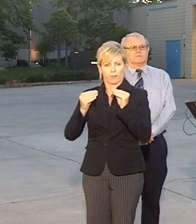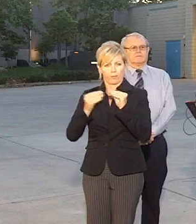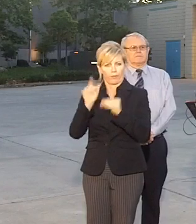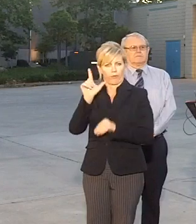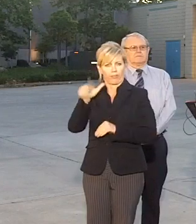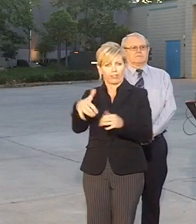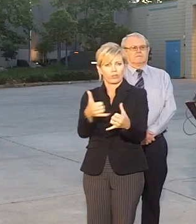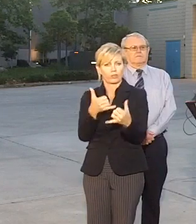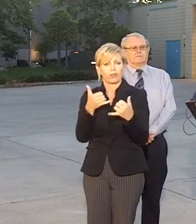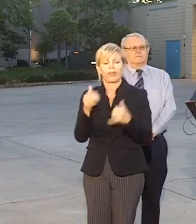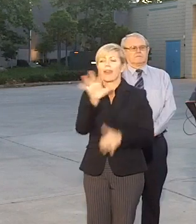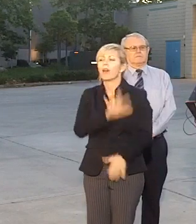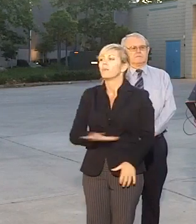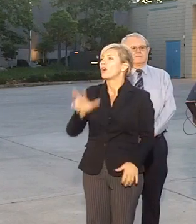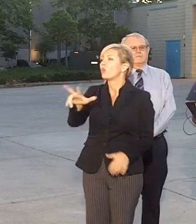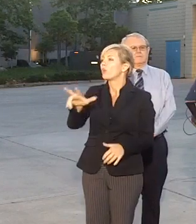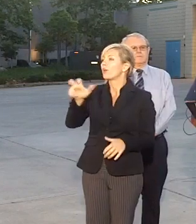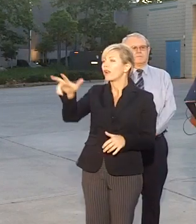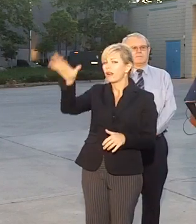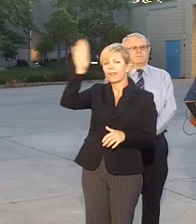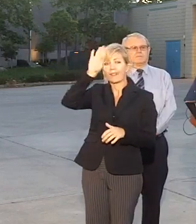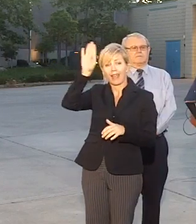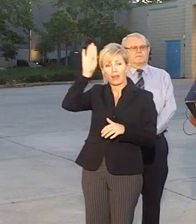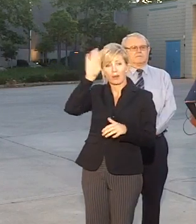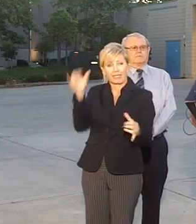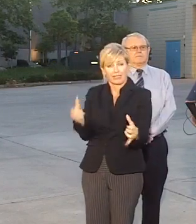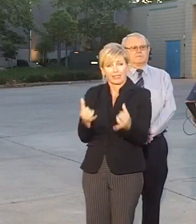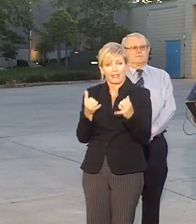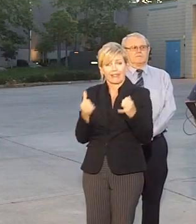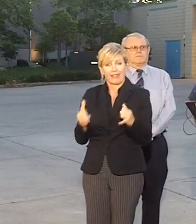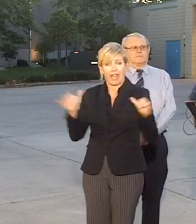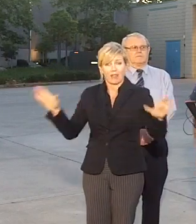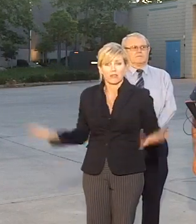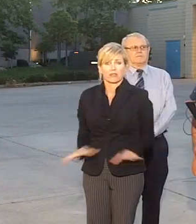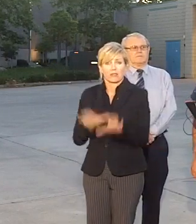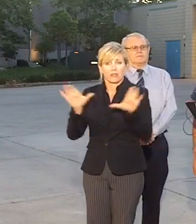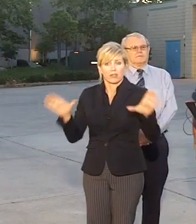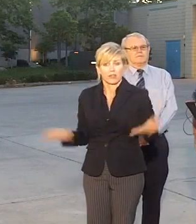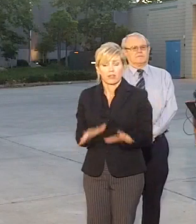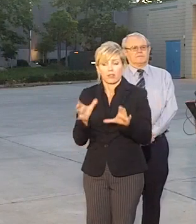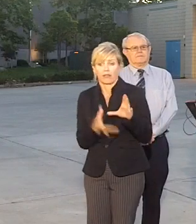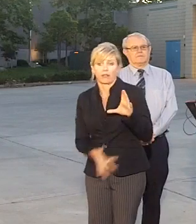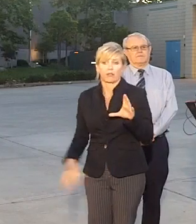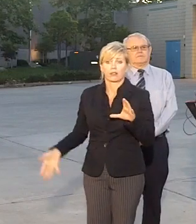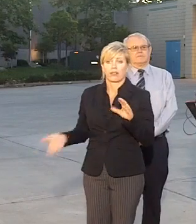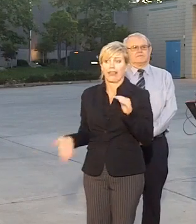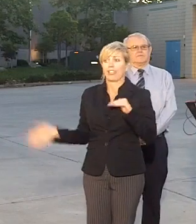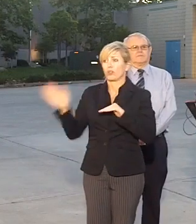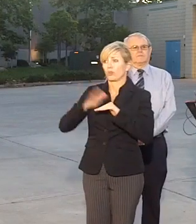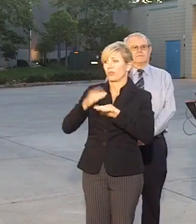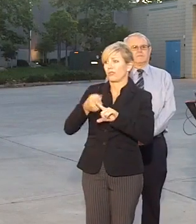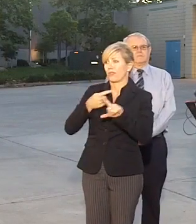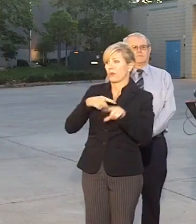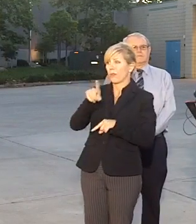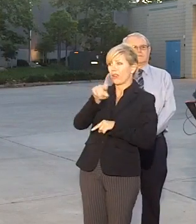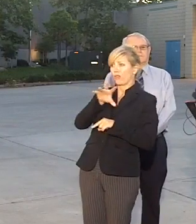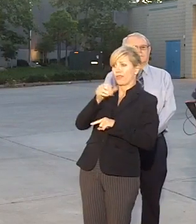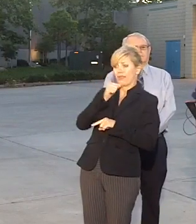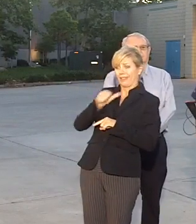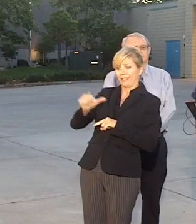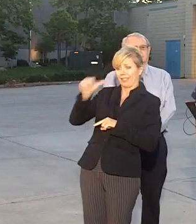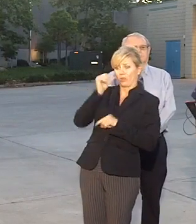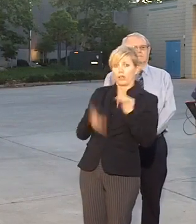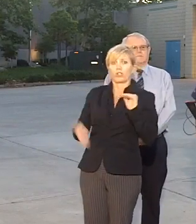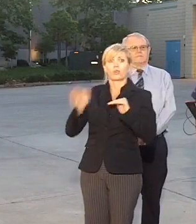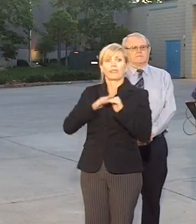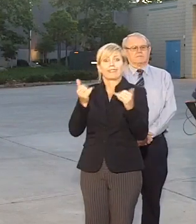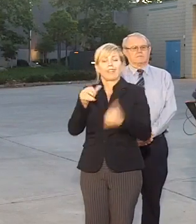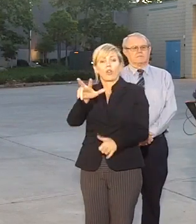line now up from 150 yesterday those are relief crews for the firefighters in the field will be